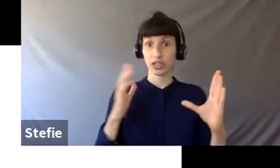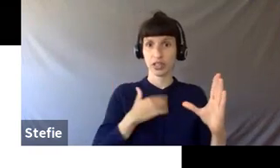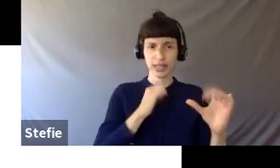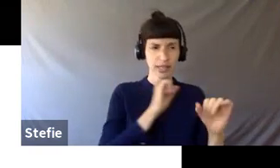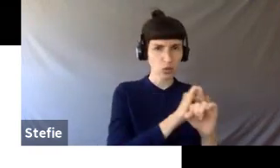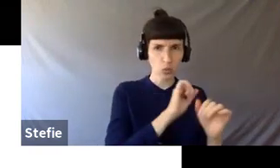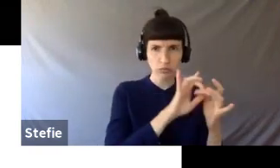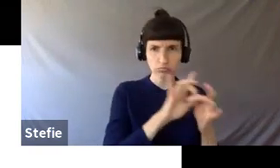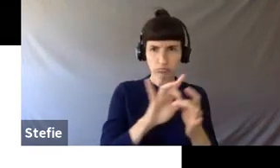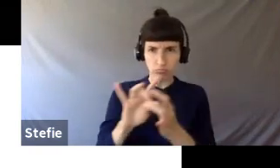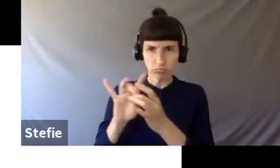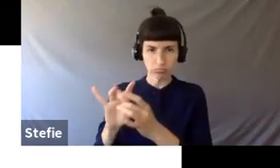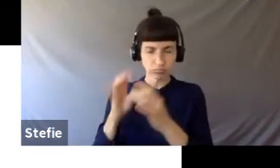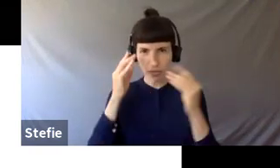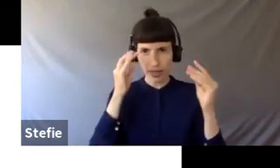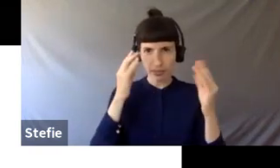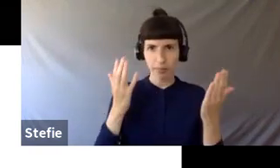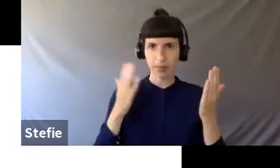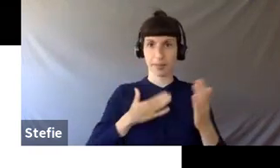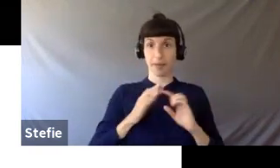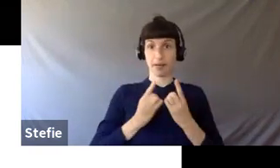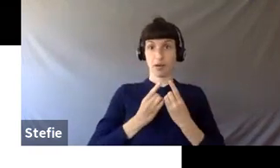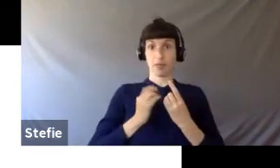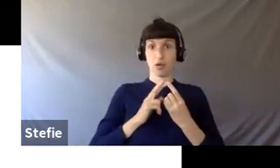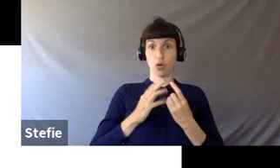This gives me a lot to think about and some space to frame; I know I'd